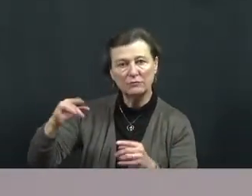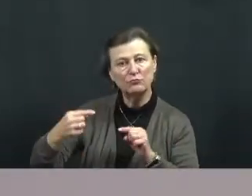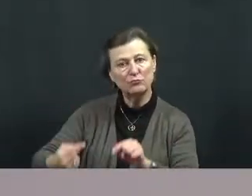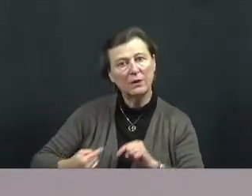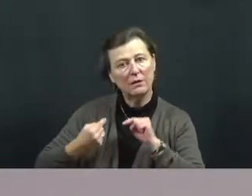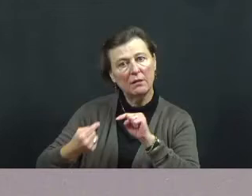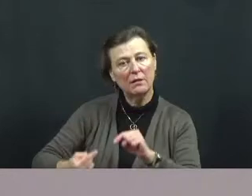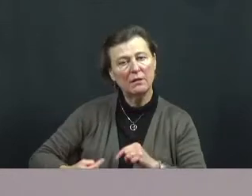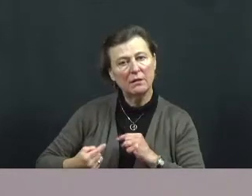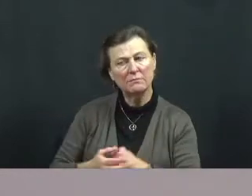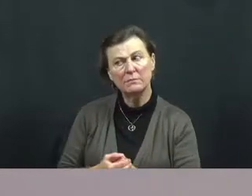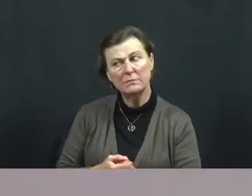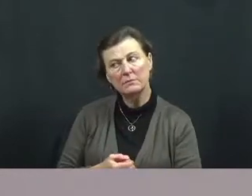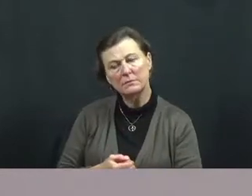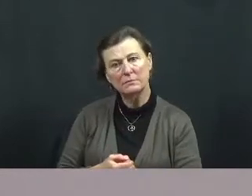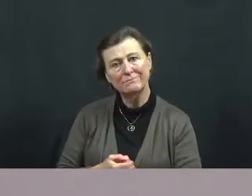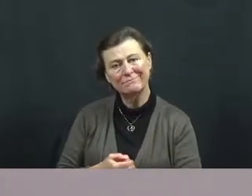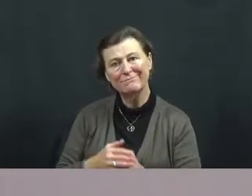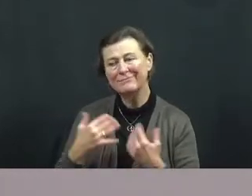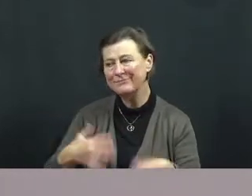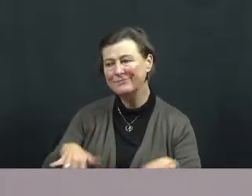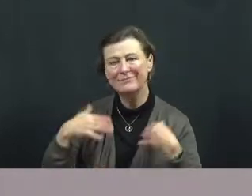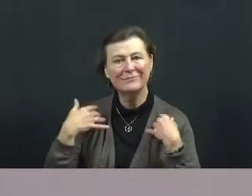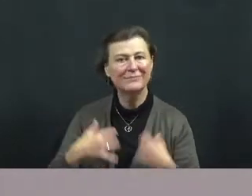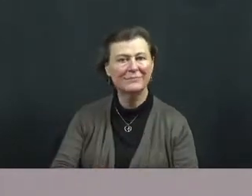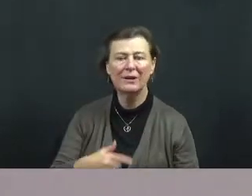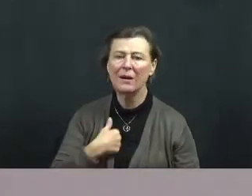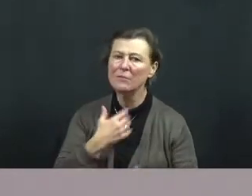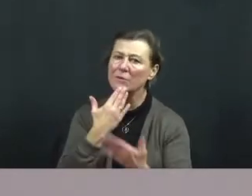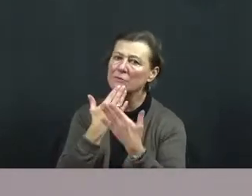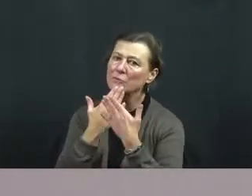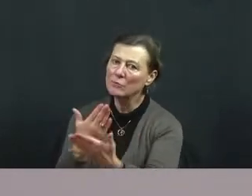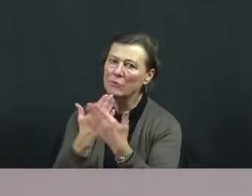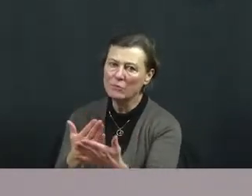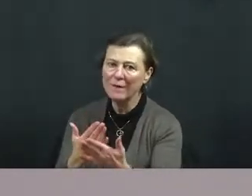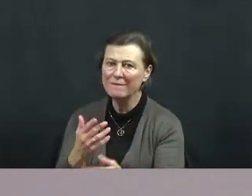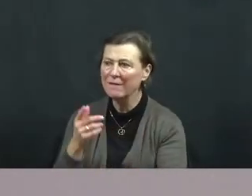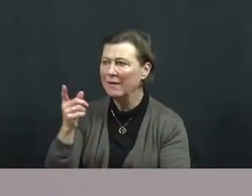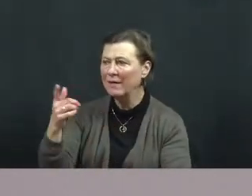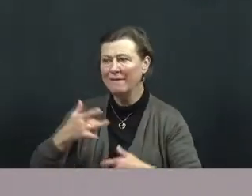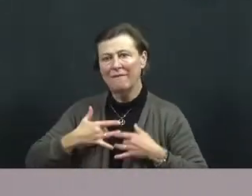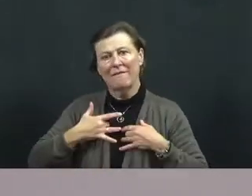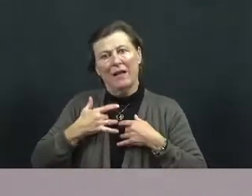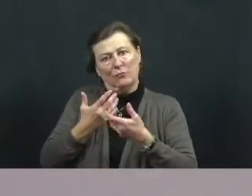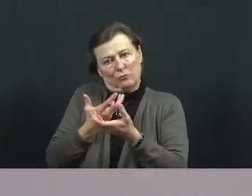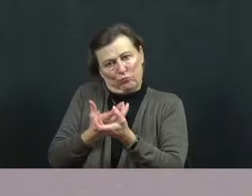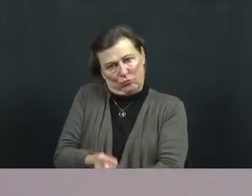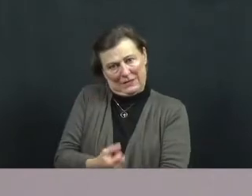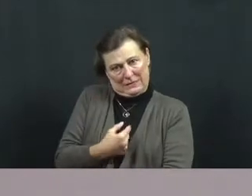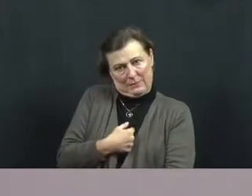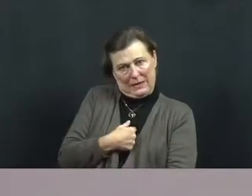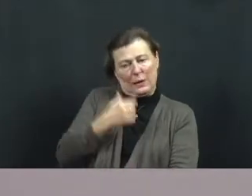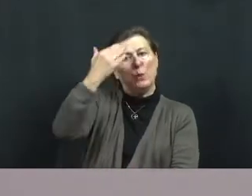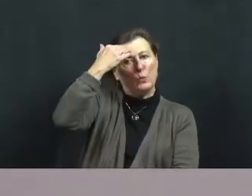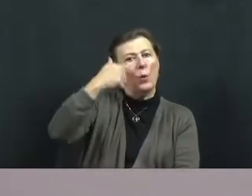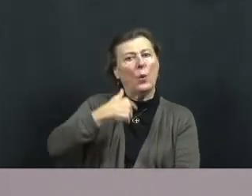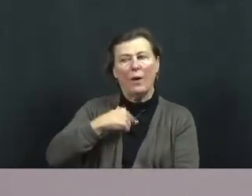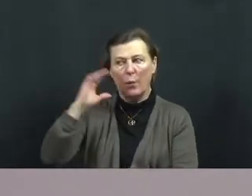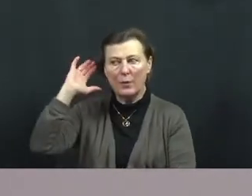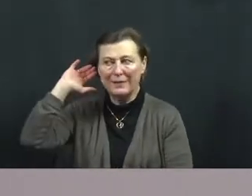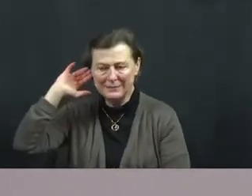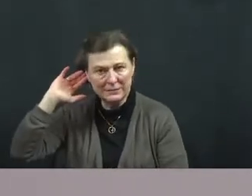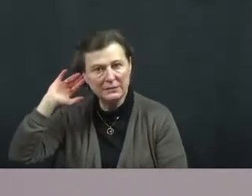And, I am so grateful that he felt he could trust me and know that I would listen without